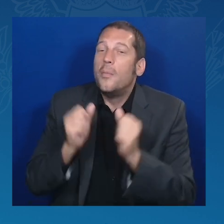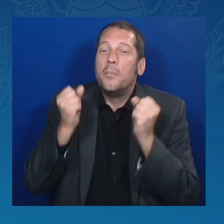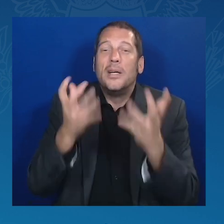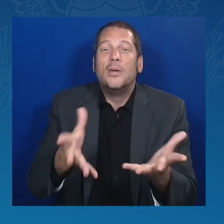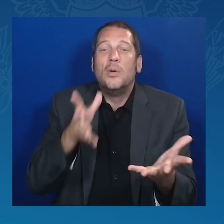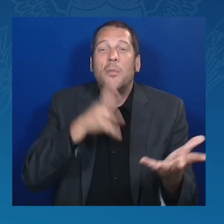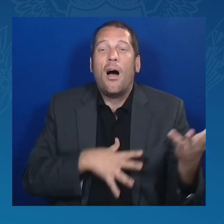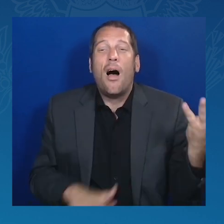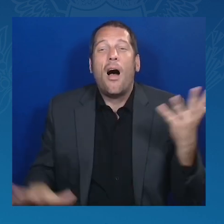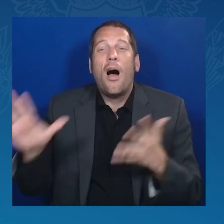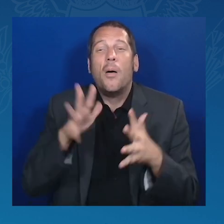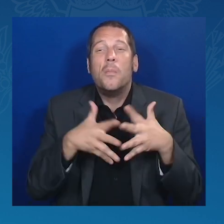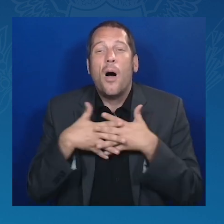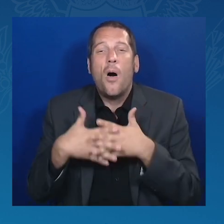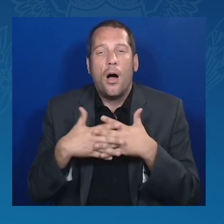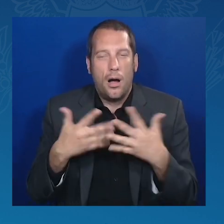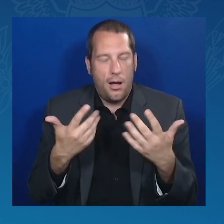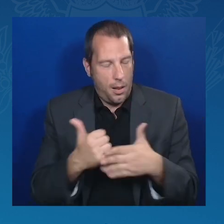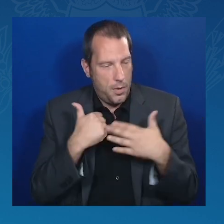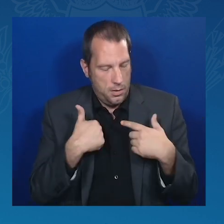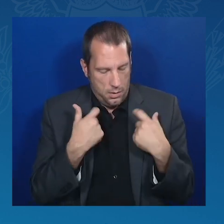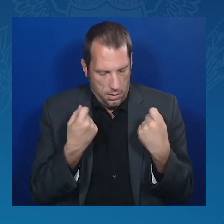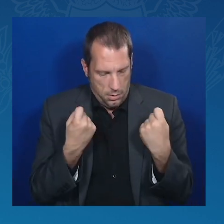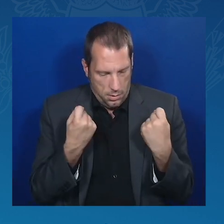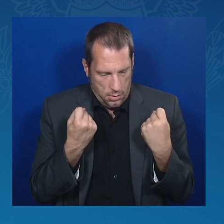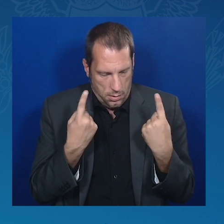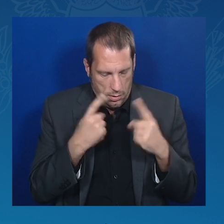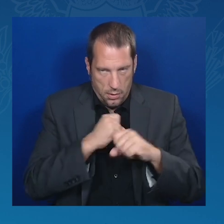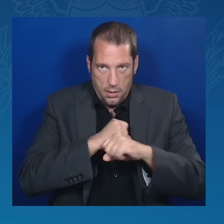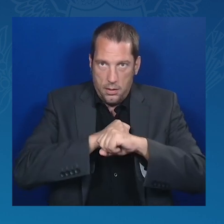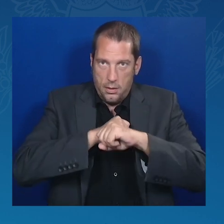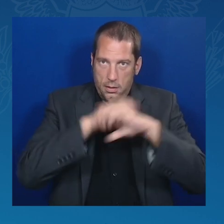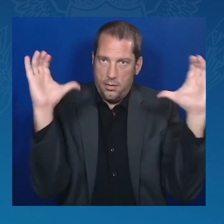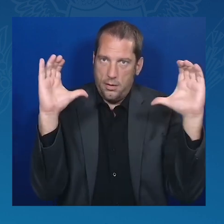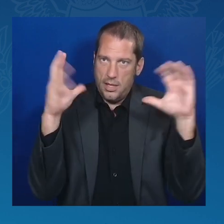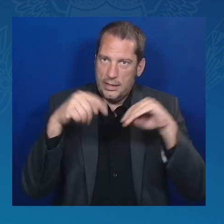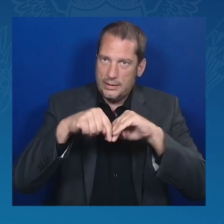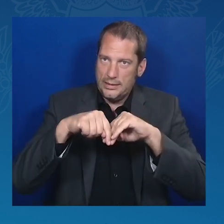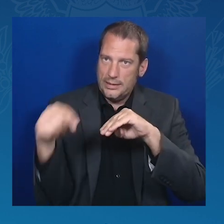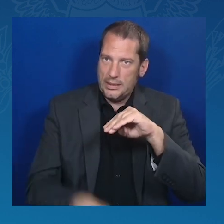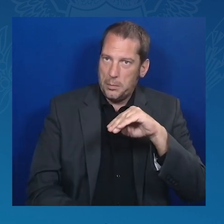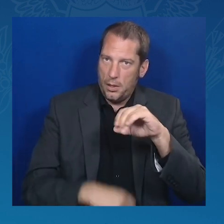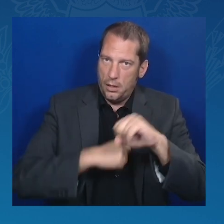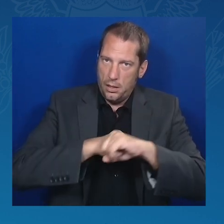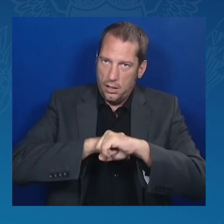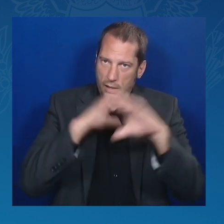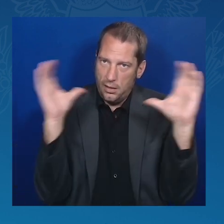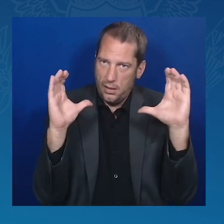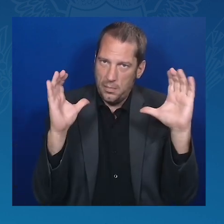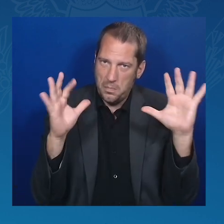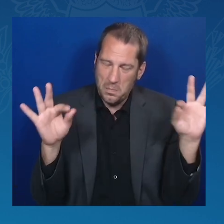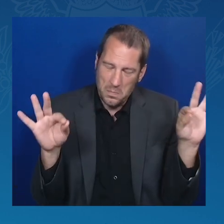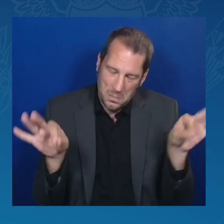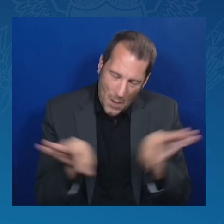to this kind of lifesaving reproductive health care that I had. We have to fight for women in places like Honduras and Nicaragua